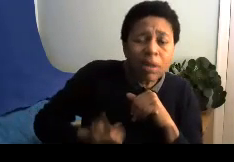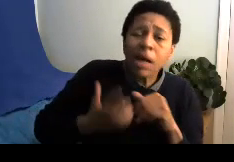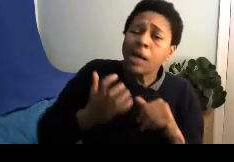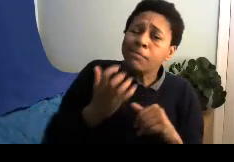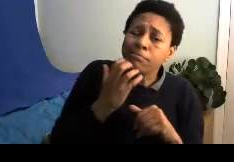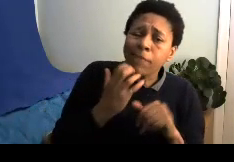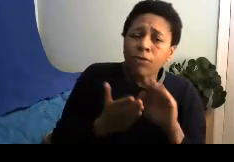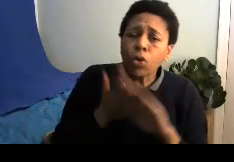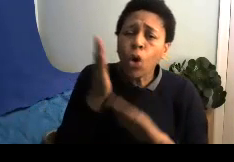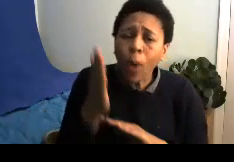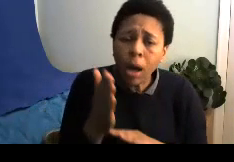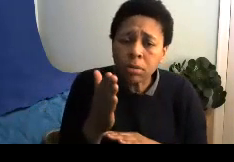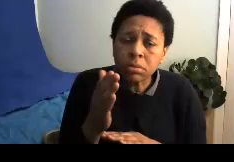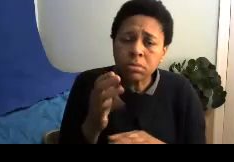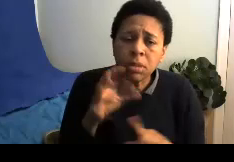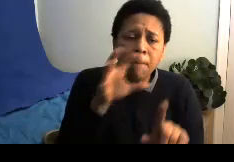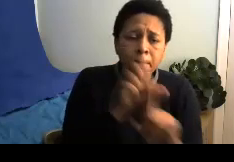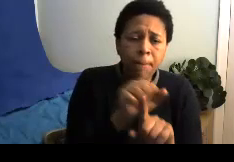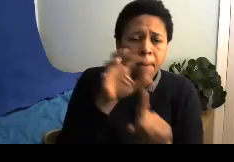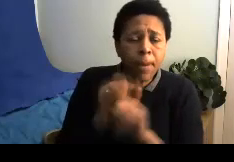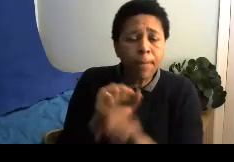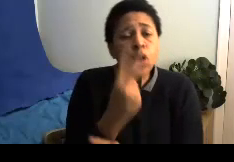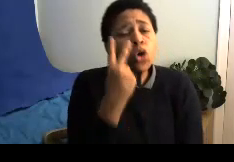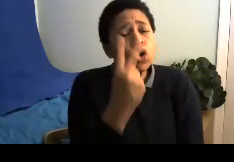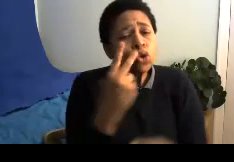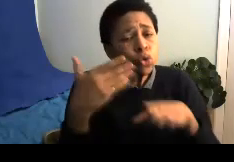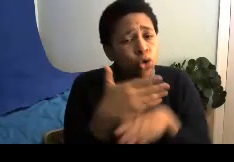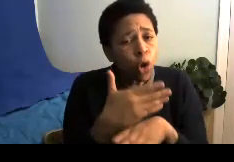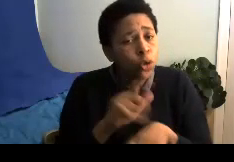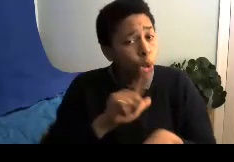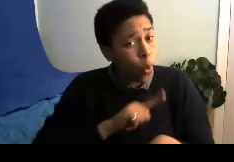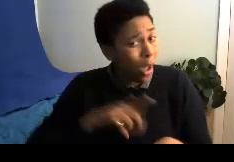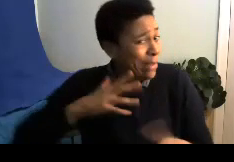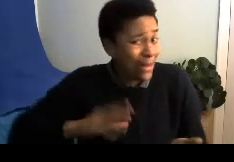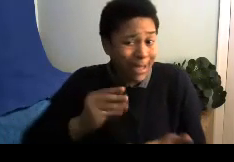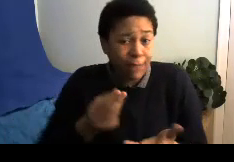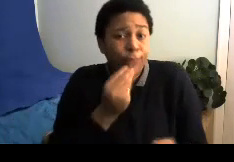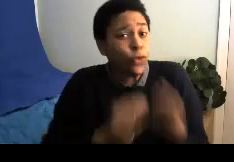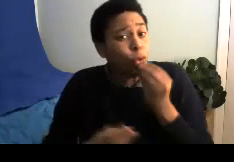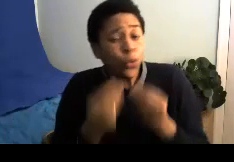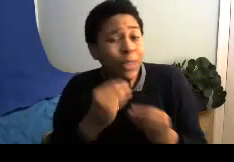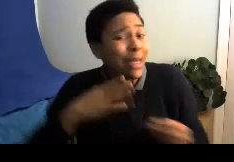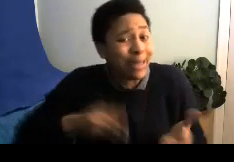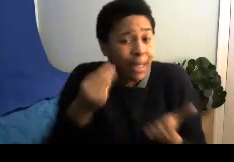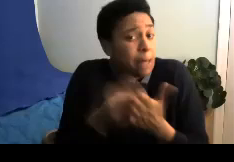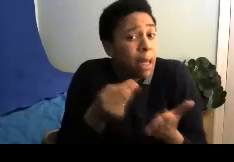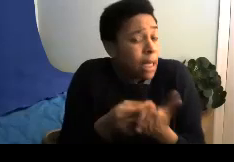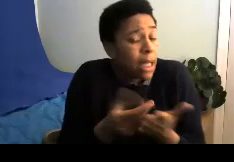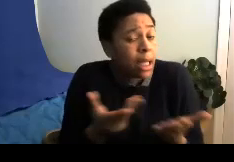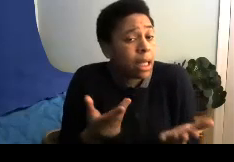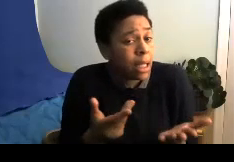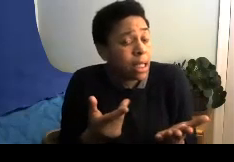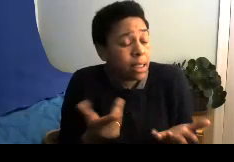two jobs, working around the clock to sort of provide for the family and the way to the financial degree that he was